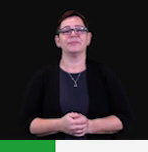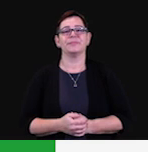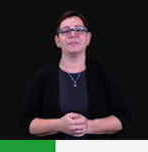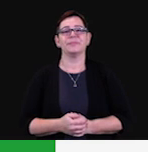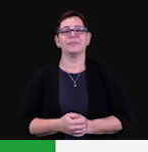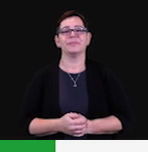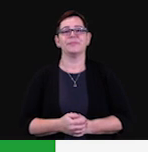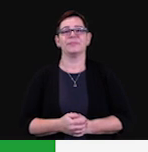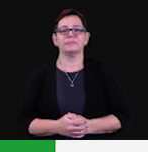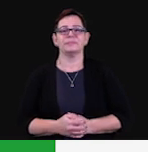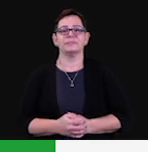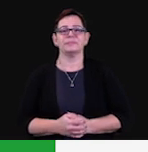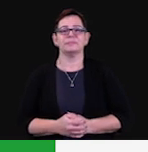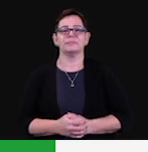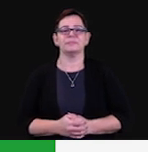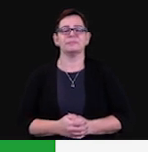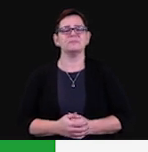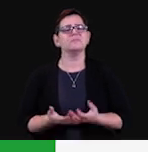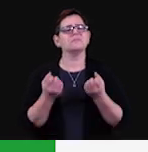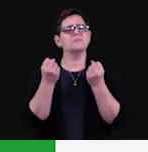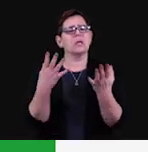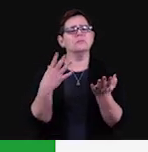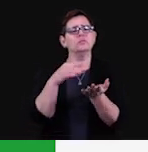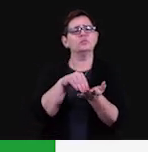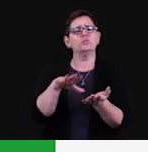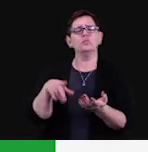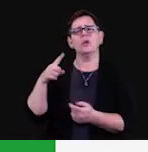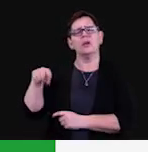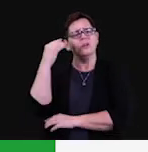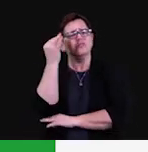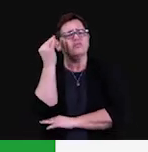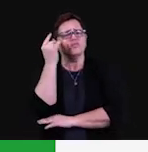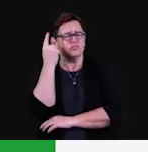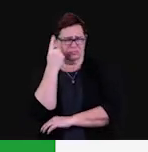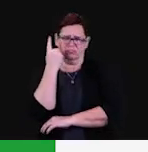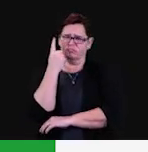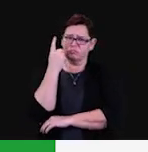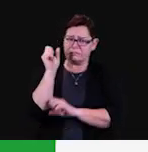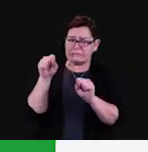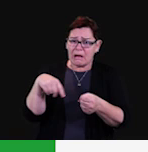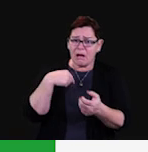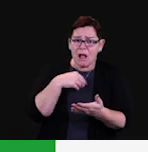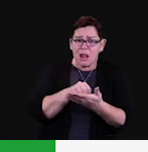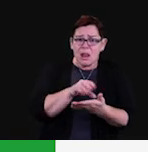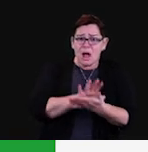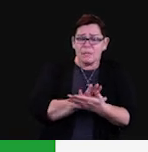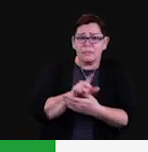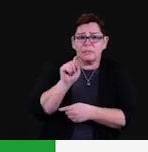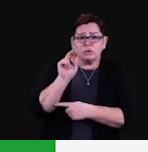Many students wonder: Can I claim the tuition tax credit if I am only in Canada to attend post-secondary school?